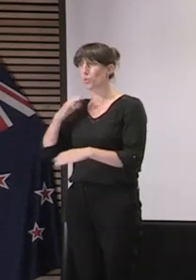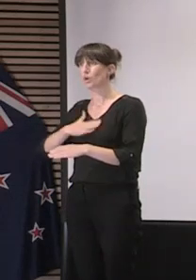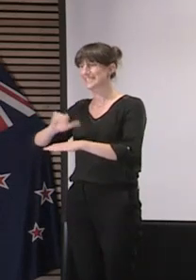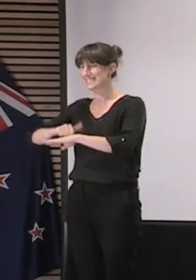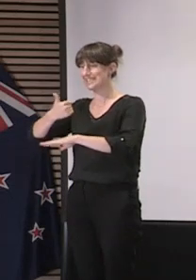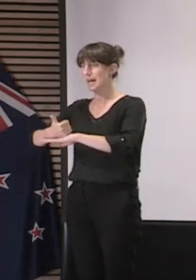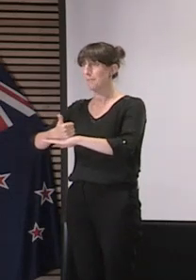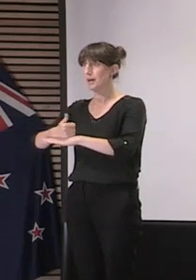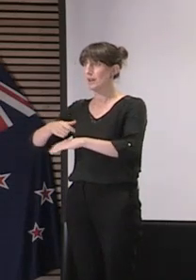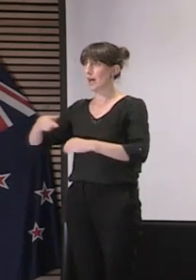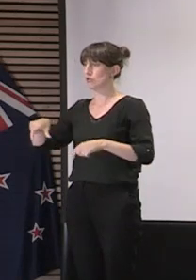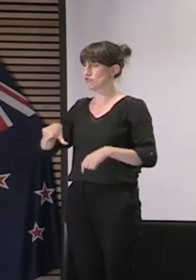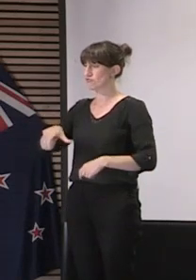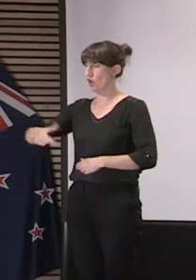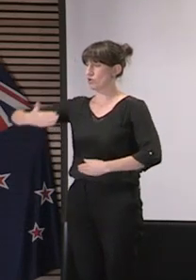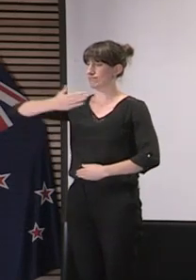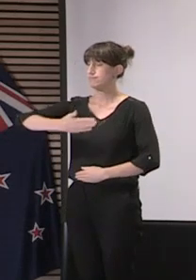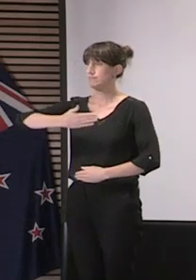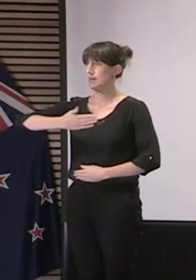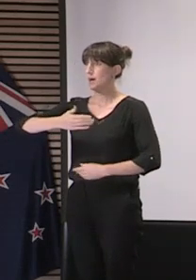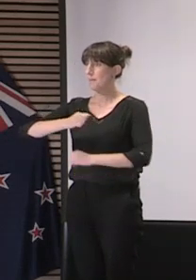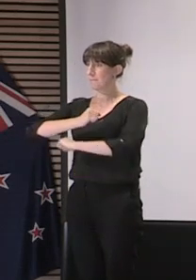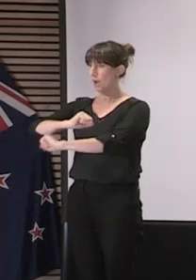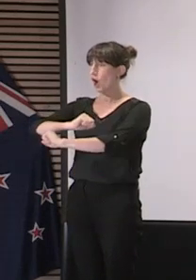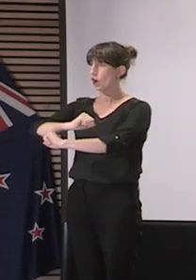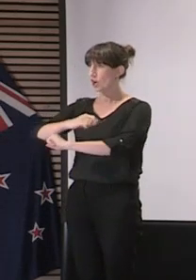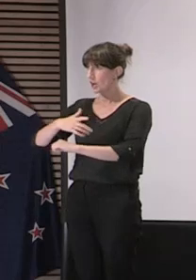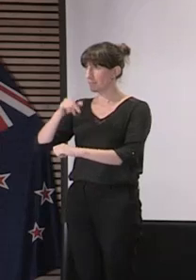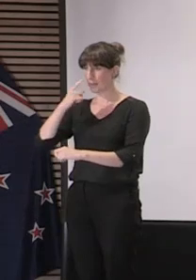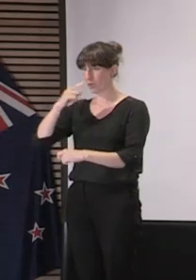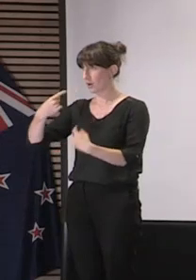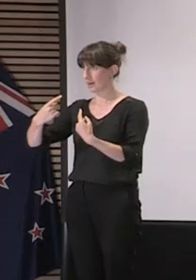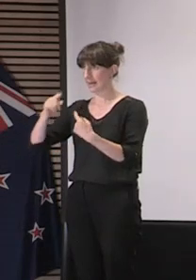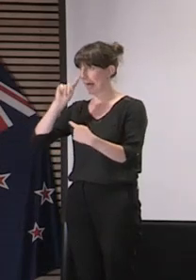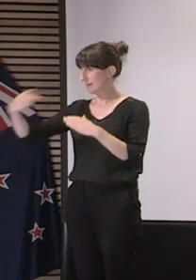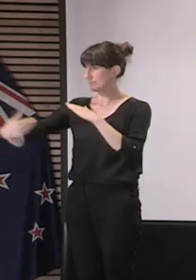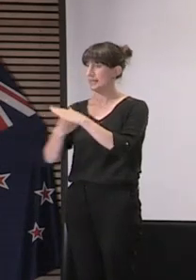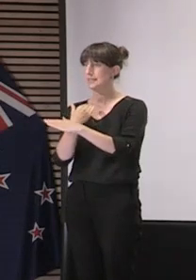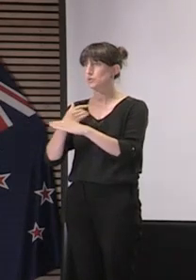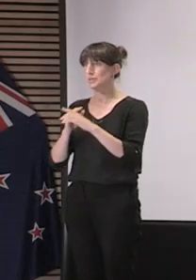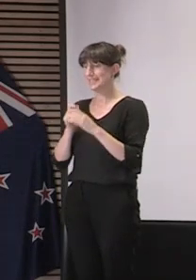to do that? Can they do that under the law? There is